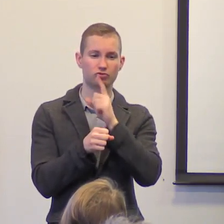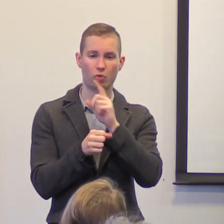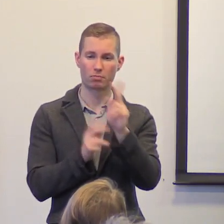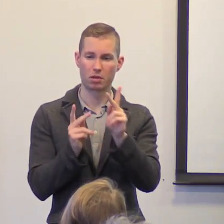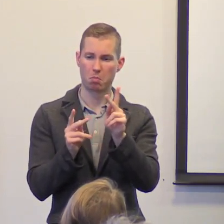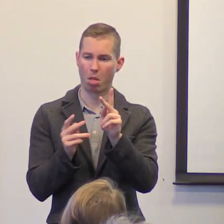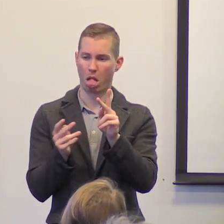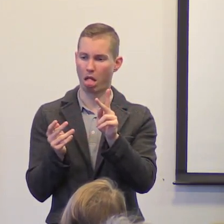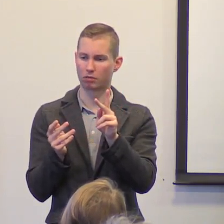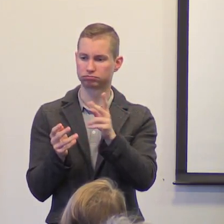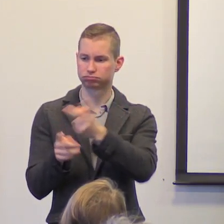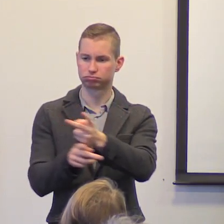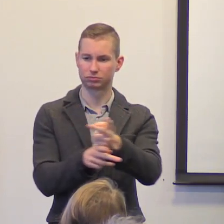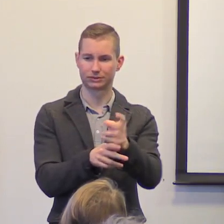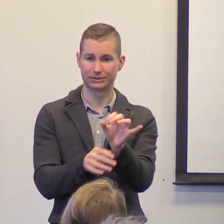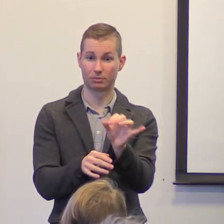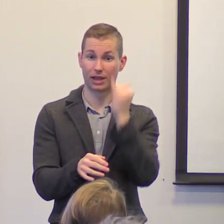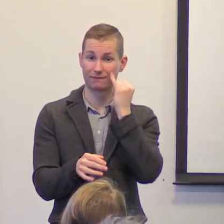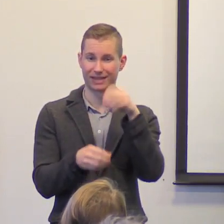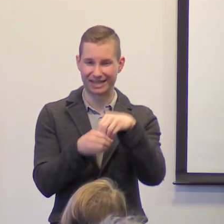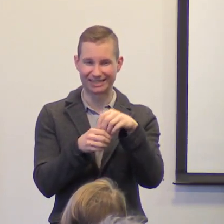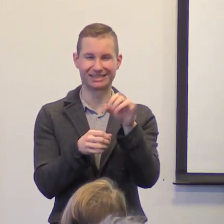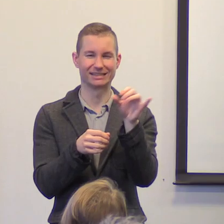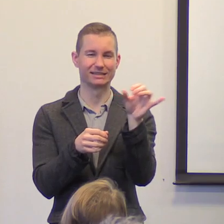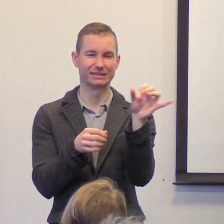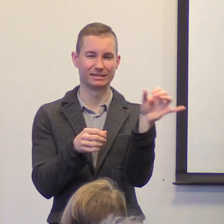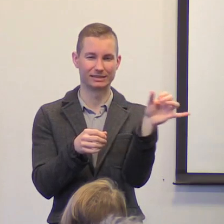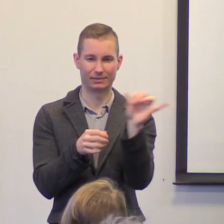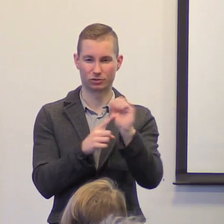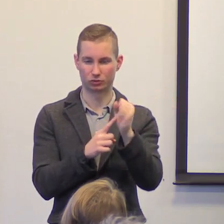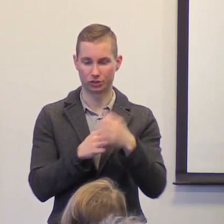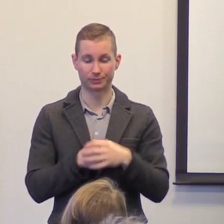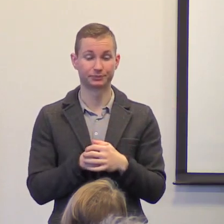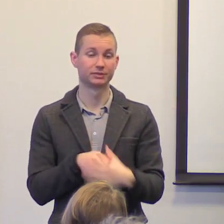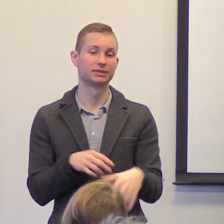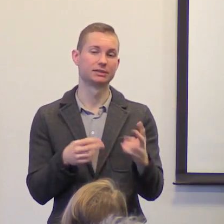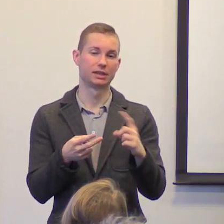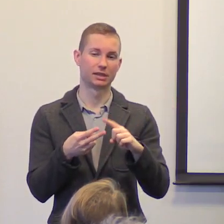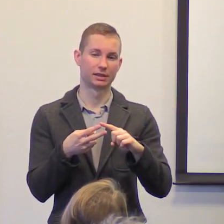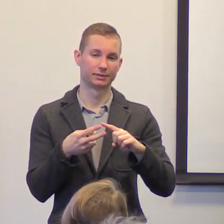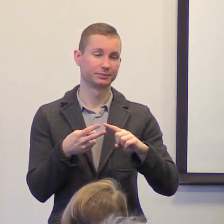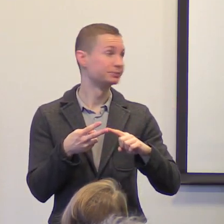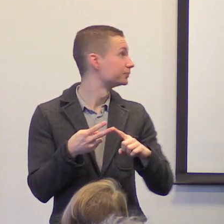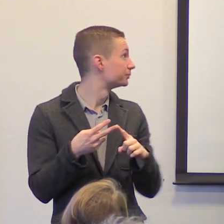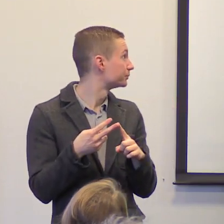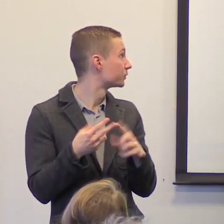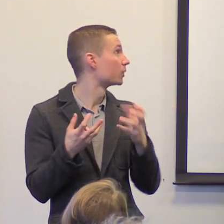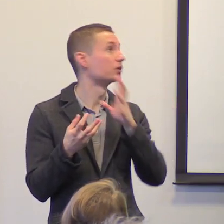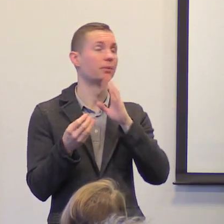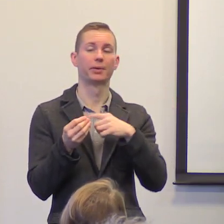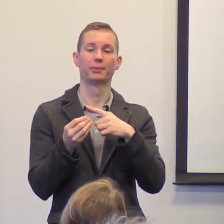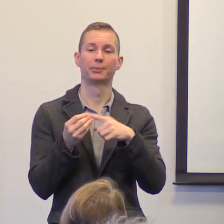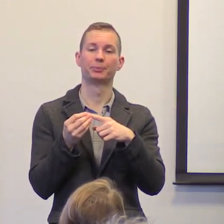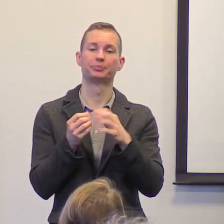similarly if in fact they are in a similar situation. The second kind of prototype that I want to tell you about briefly is our First Amendment